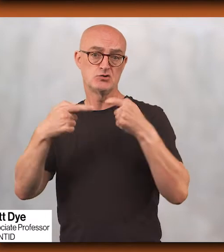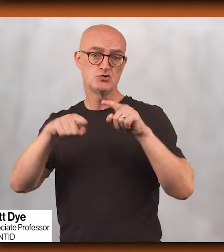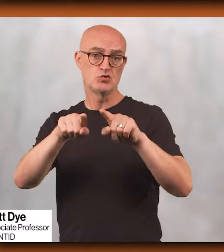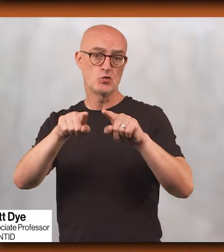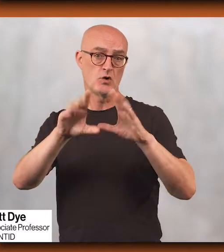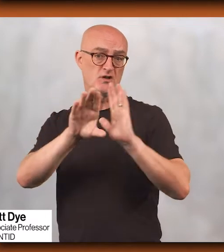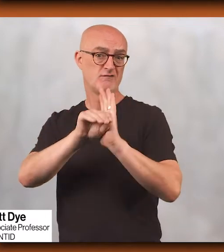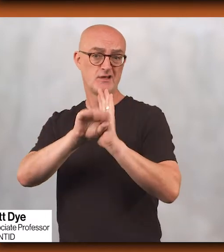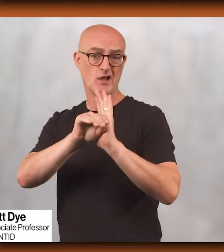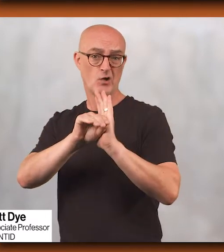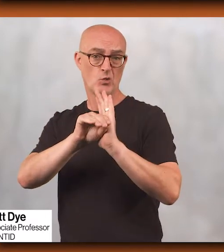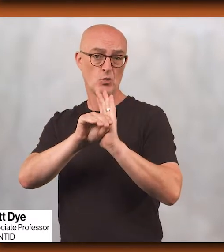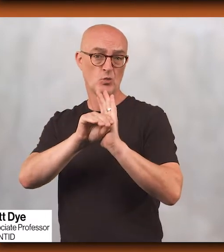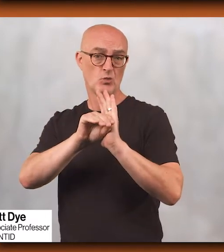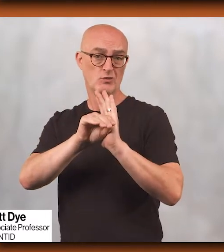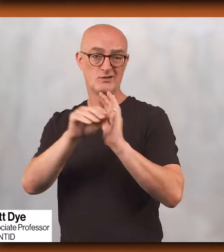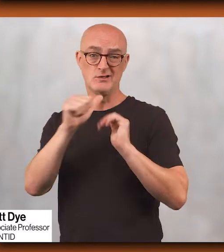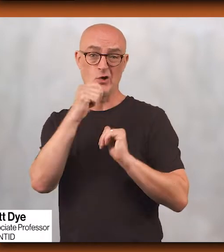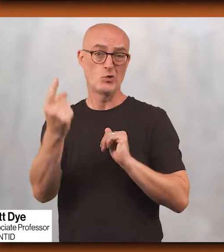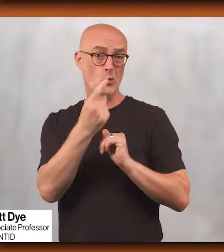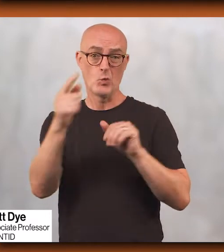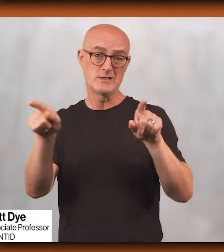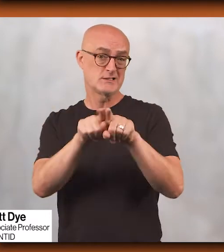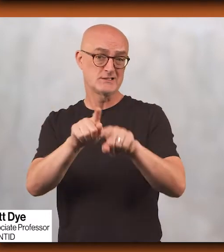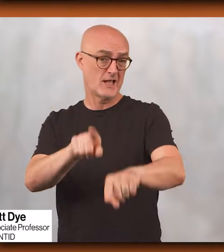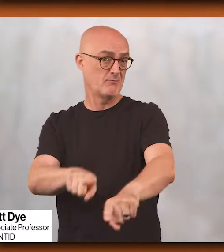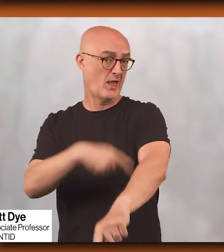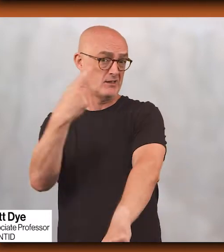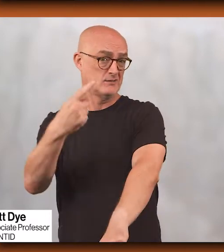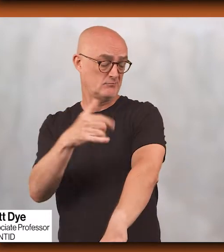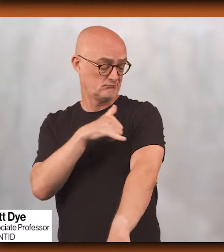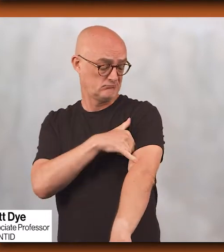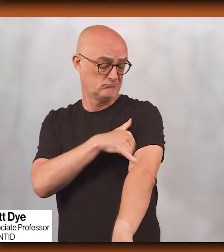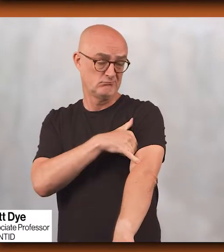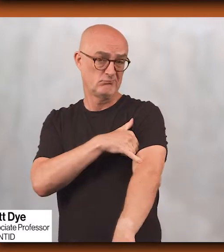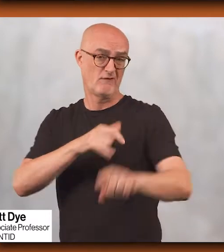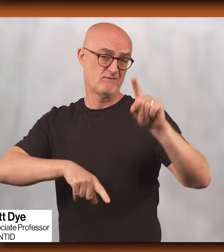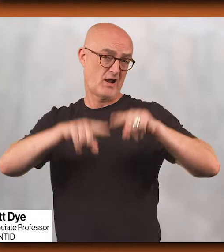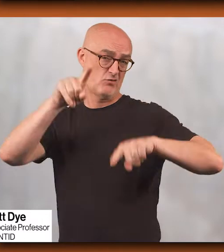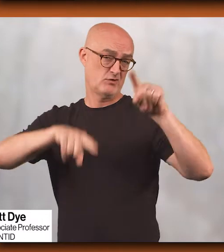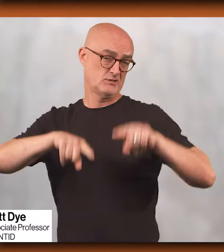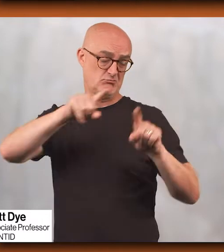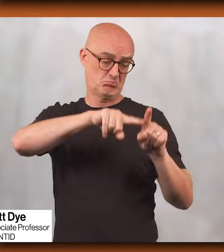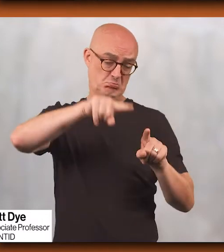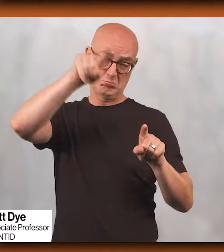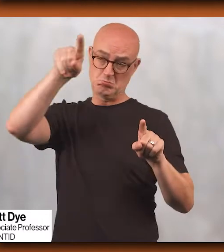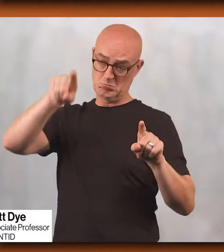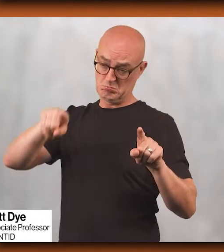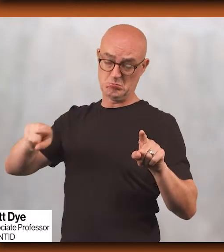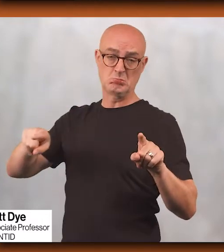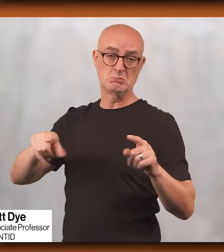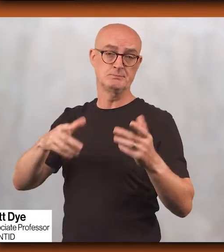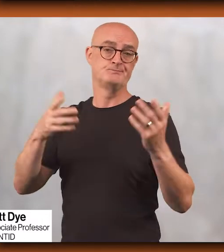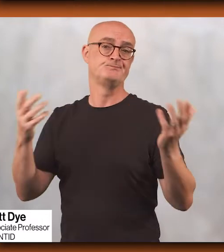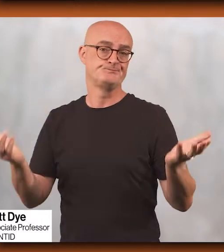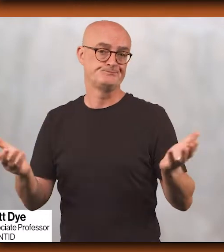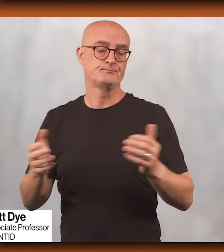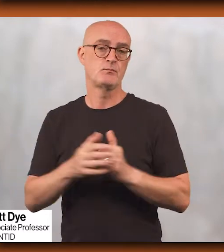the x-axis is the lengths of the upper arm in image coordinates, and then on the y-axis,